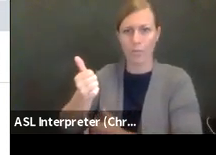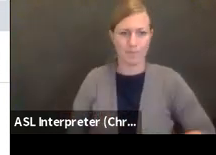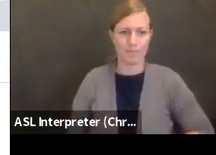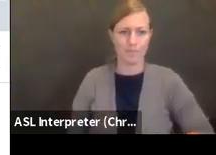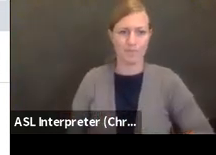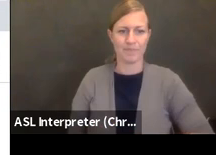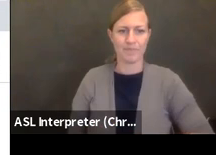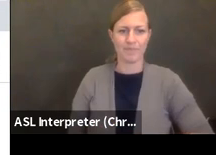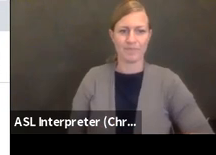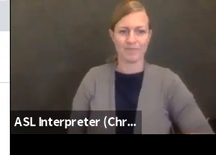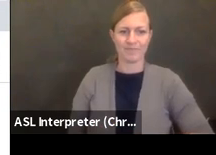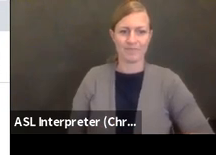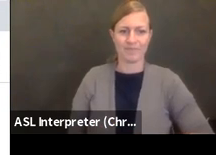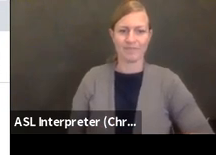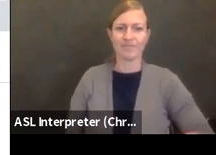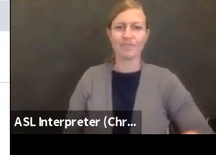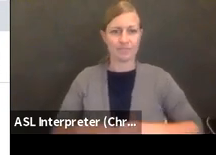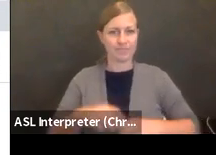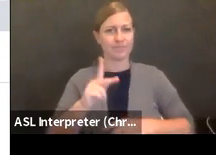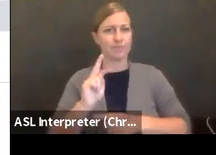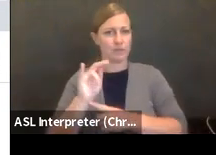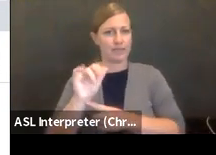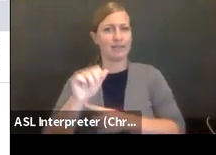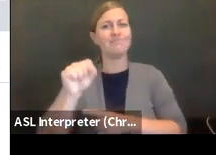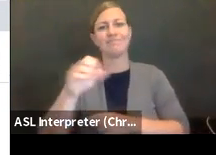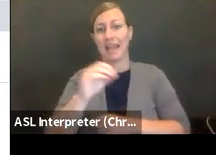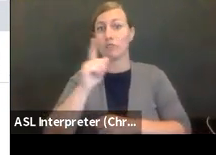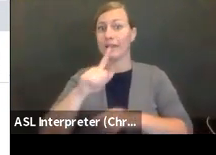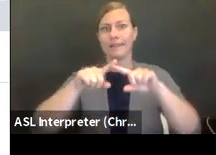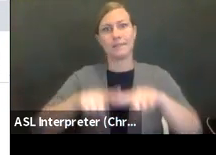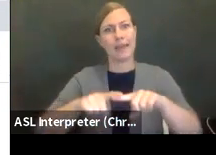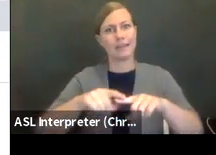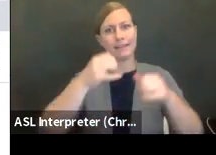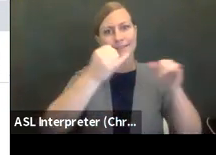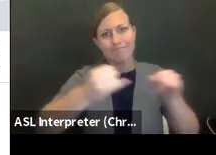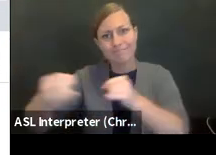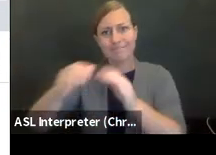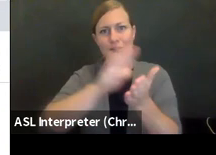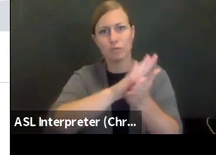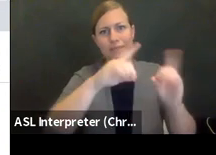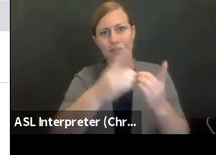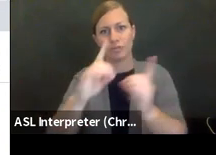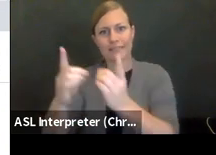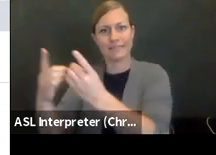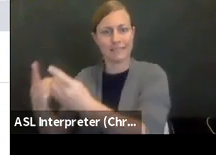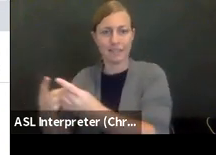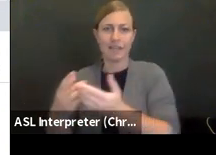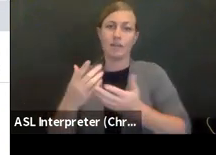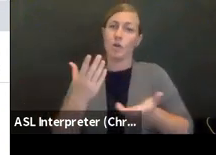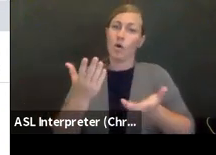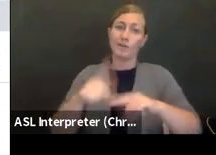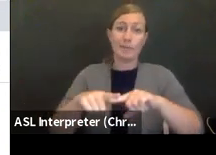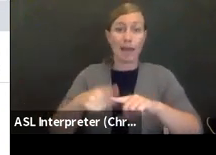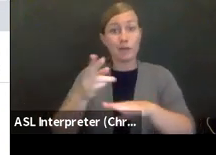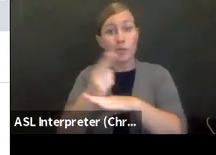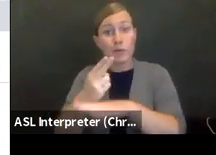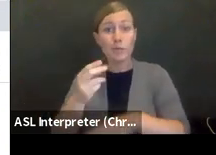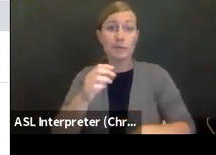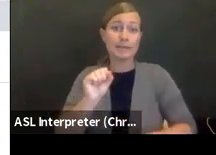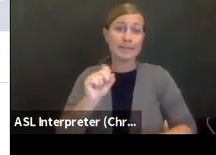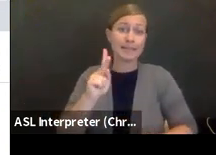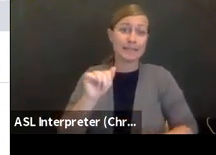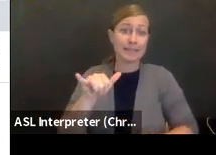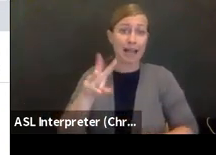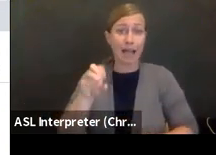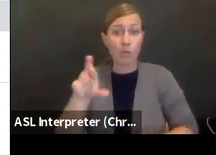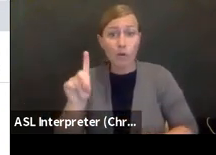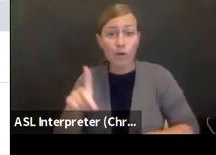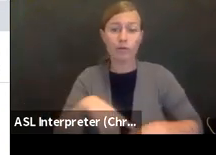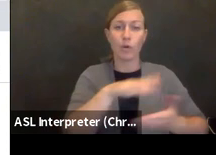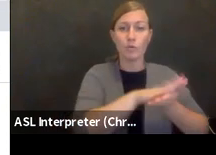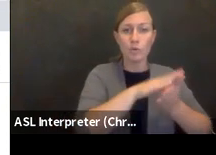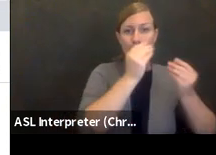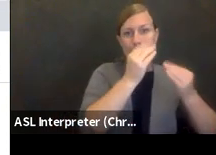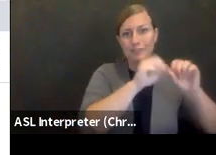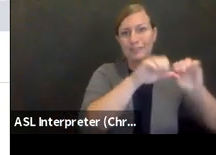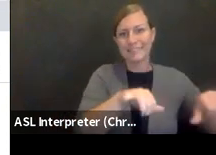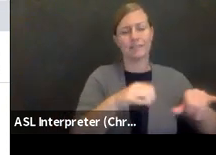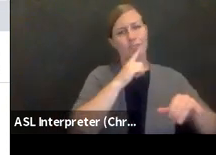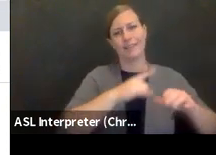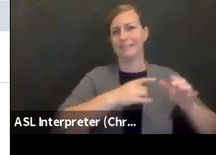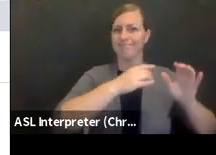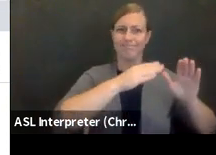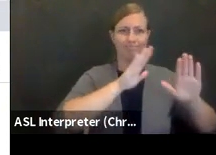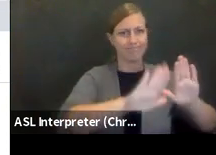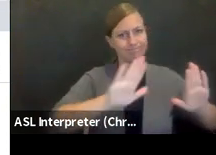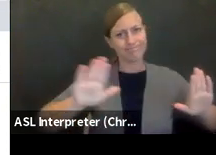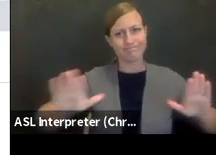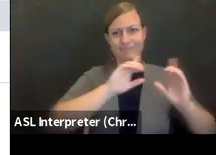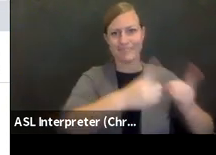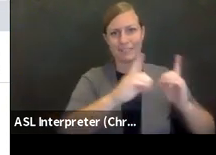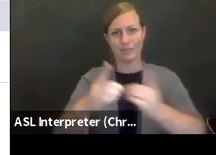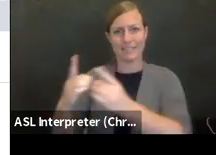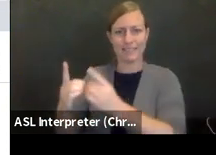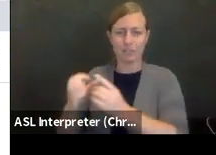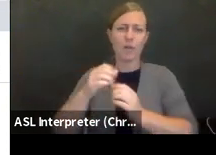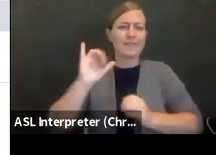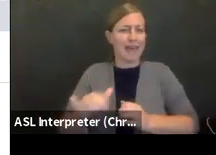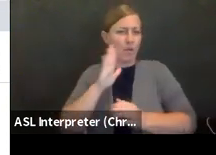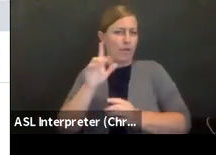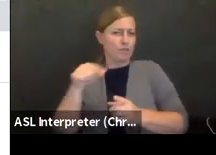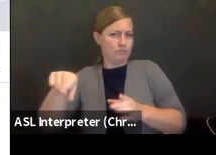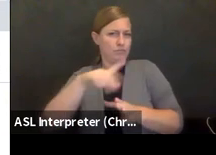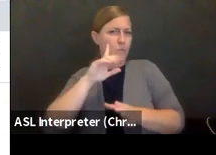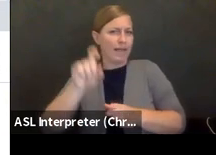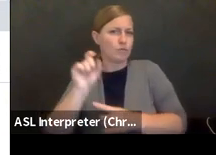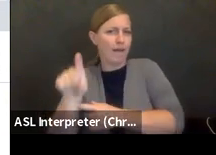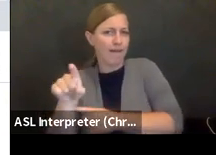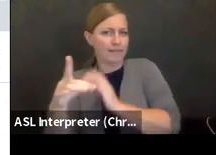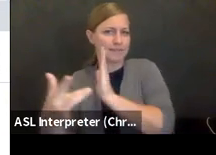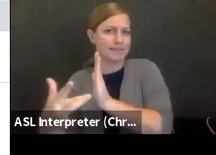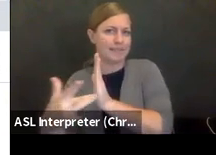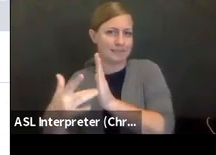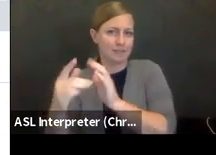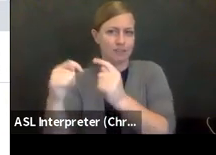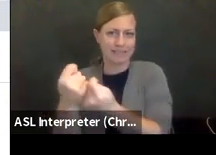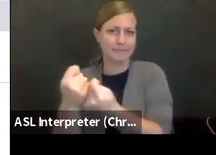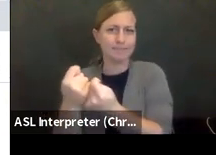ESD 112-- Kristina Wambold: Yes, and that's going to be very district heavy and we may not be able to answer all of the skyward or school Information System connections, because that's per district in the set up by the IT team and not something a teacher can quite change without district approval.